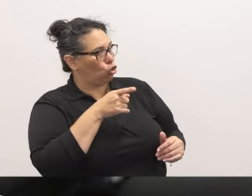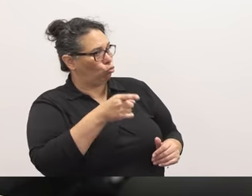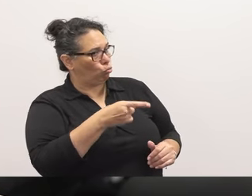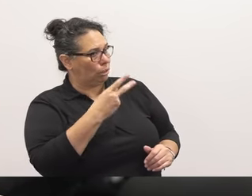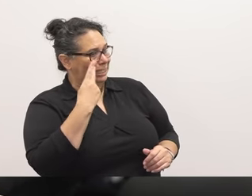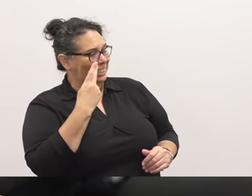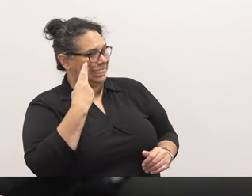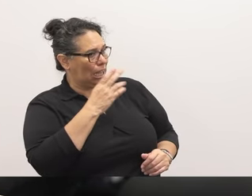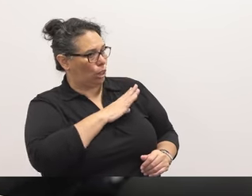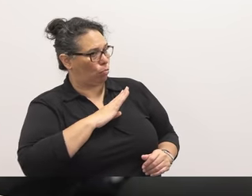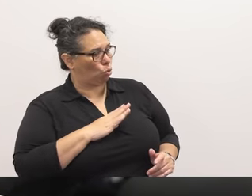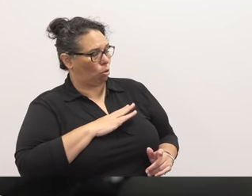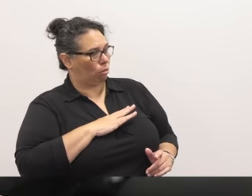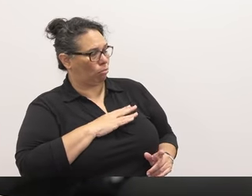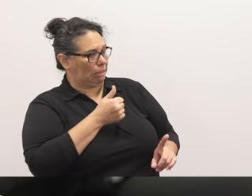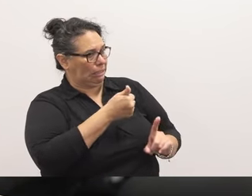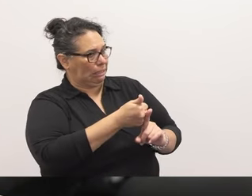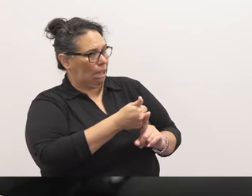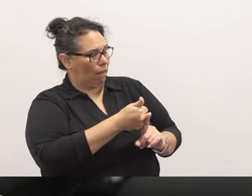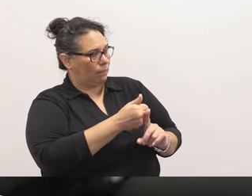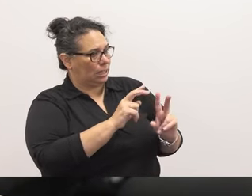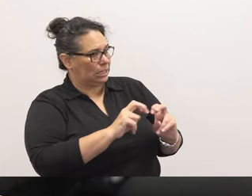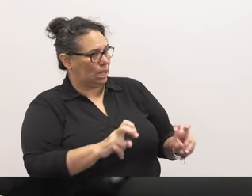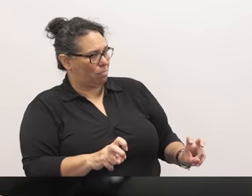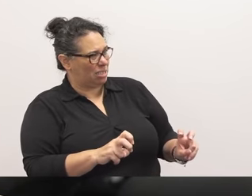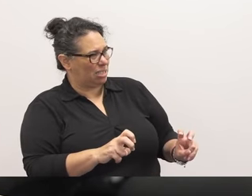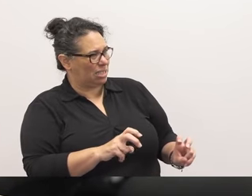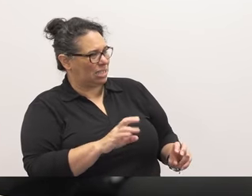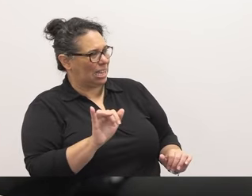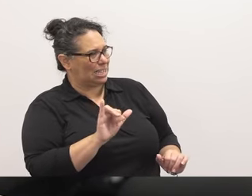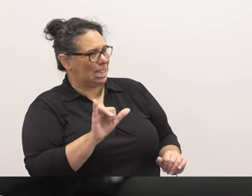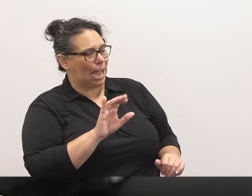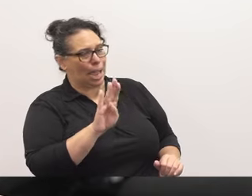that becomes the baseline for. [AJ Crabill] Yeah. Thanks.